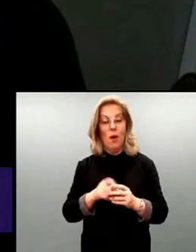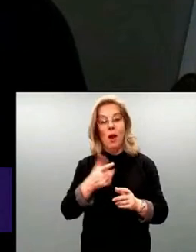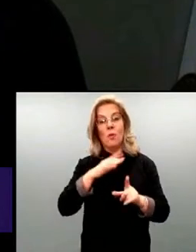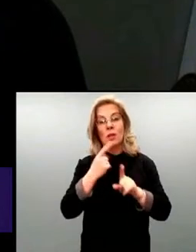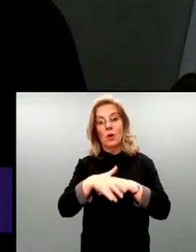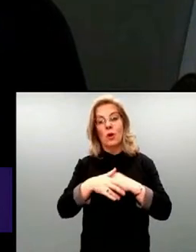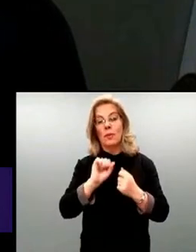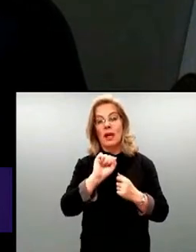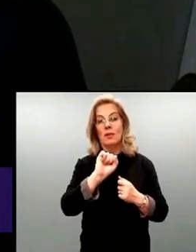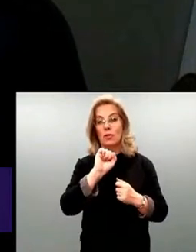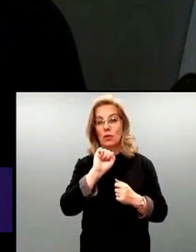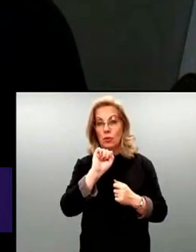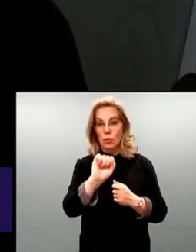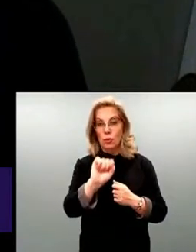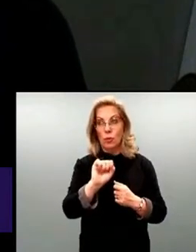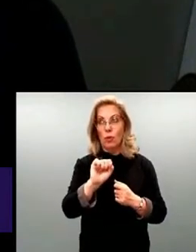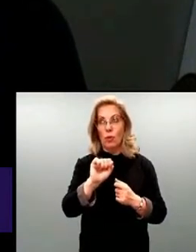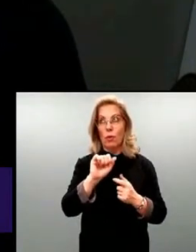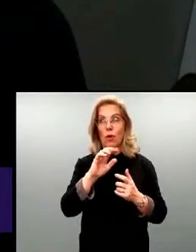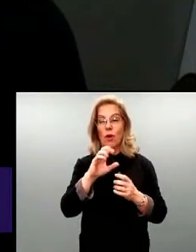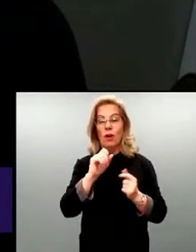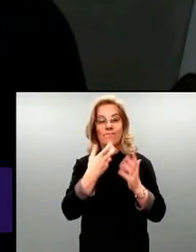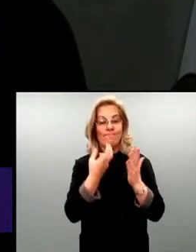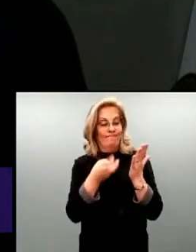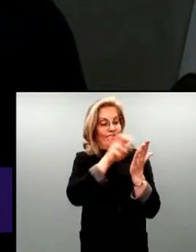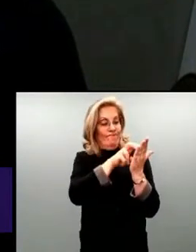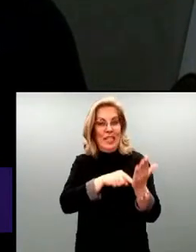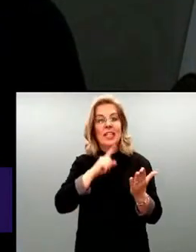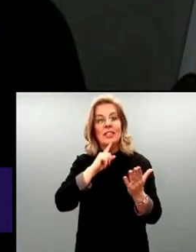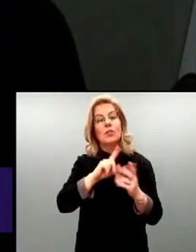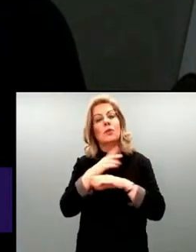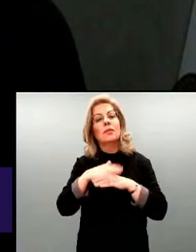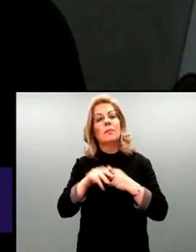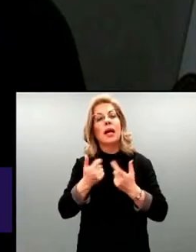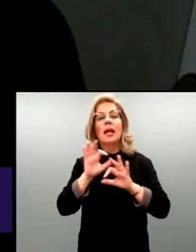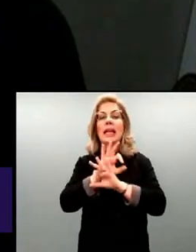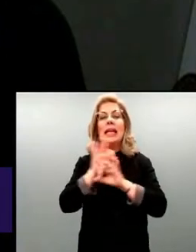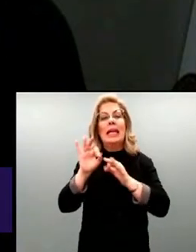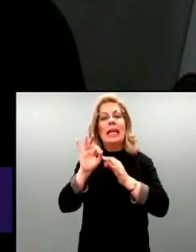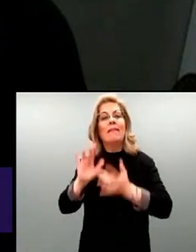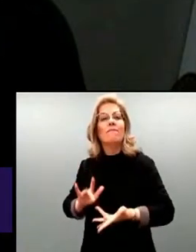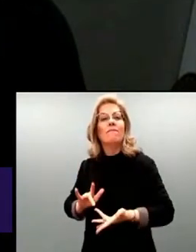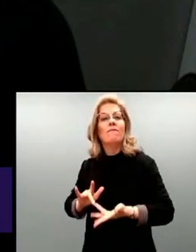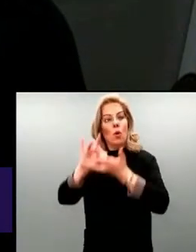informal spokespeople in detention centres instead of formally trained interpreters.